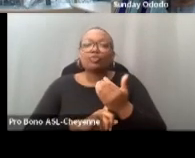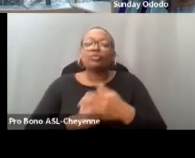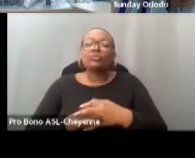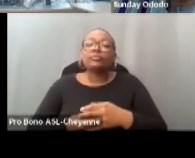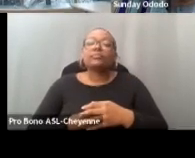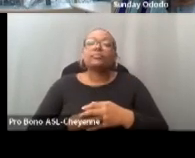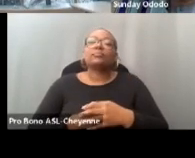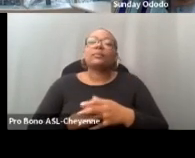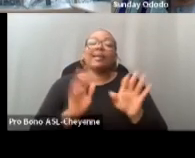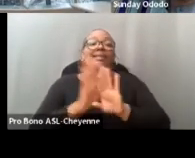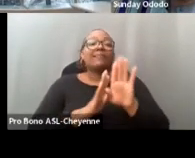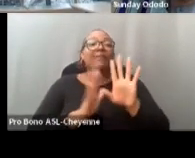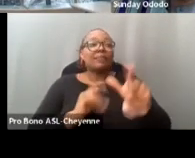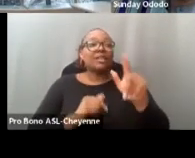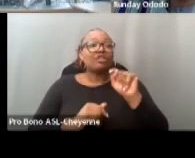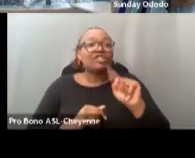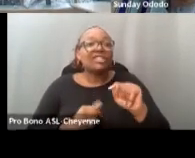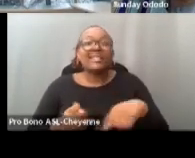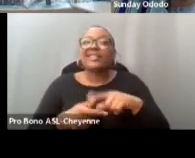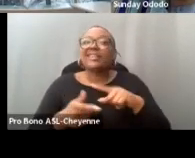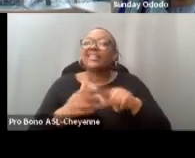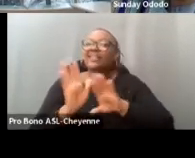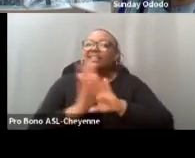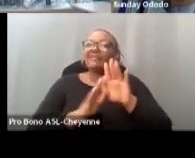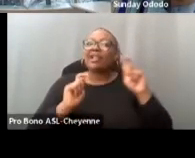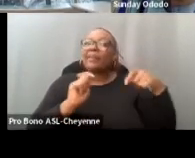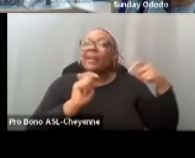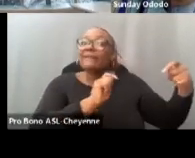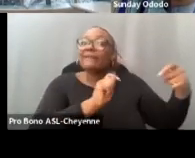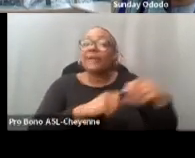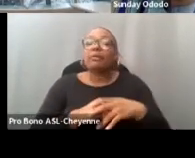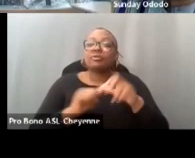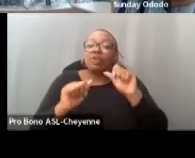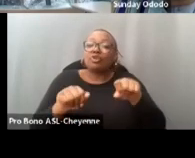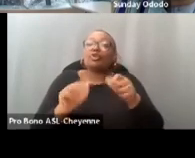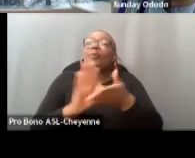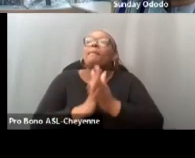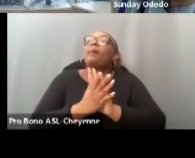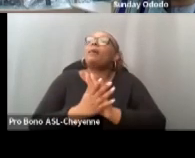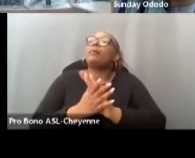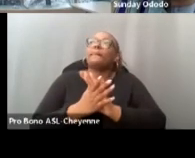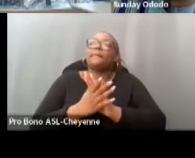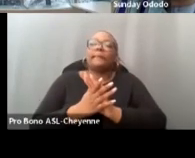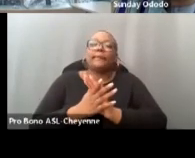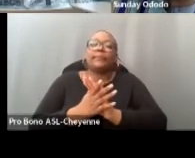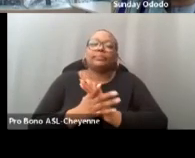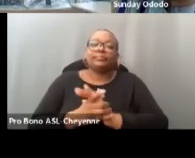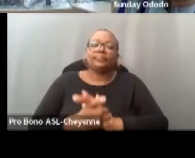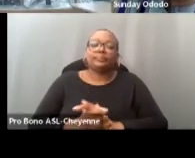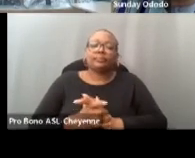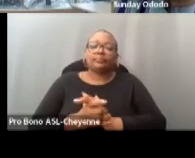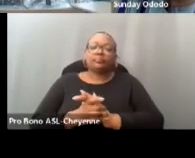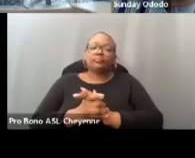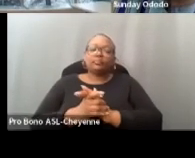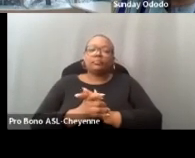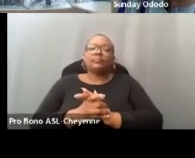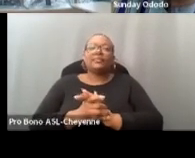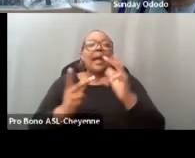developing television, developing film. So you become a destination,